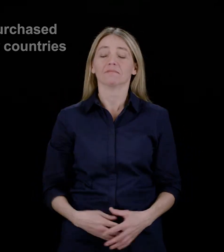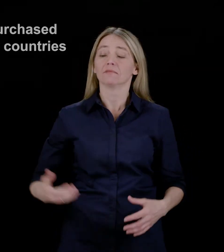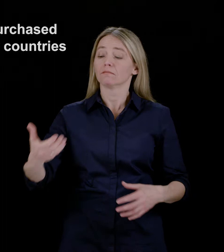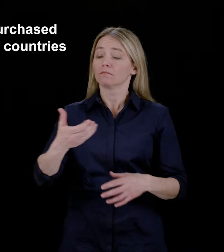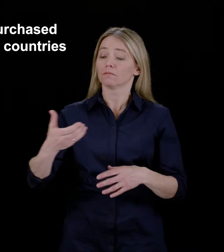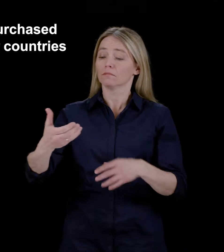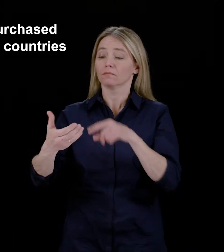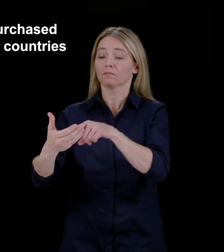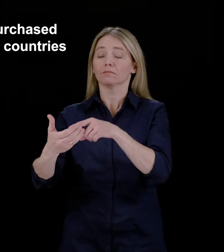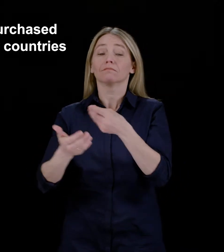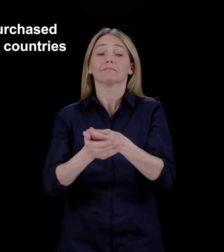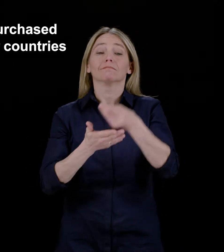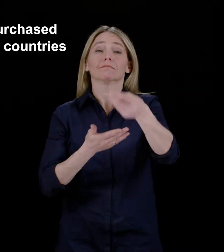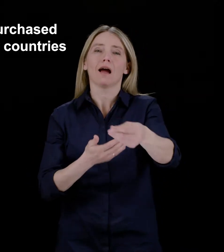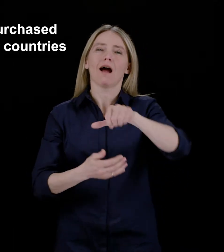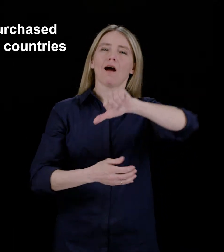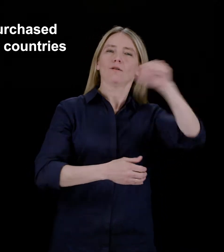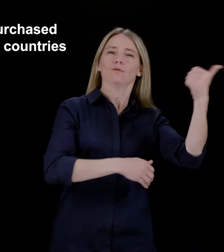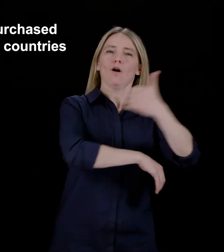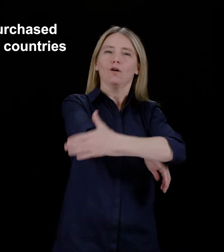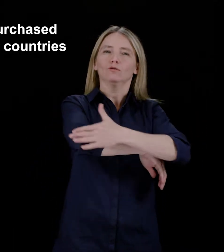Devices purchased from other countries